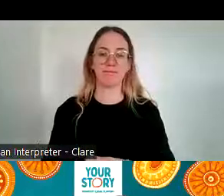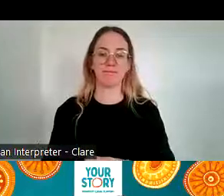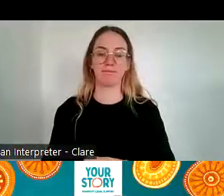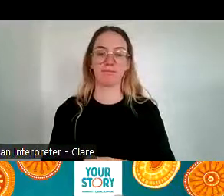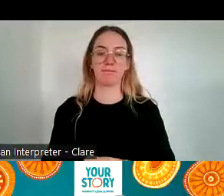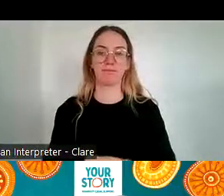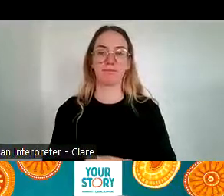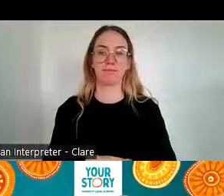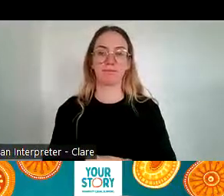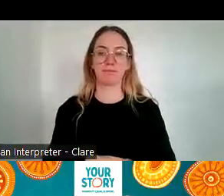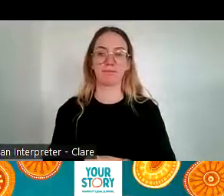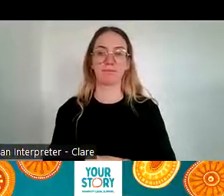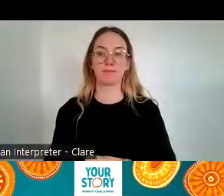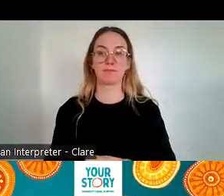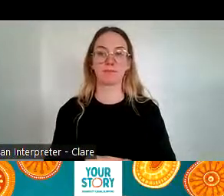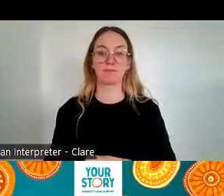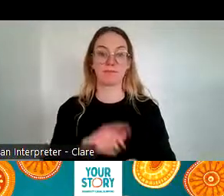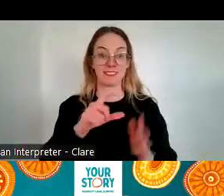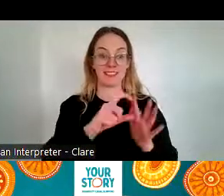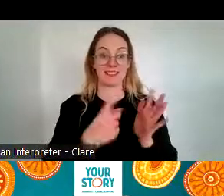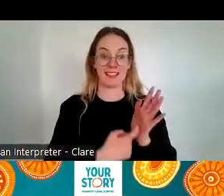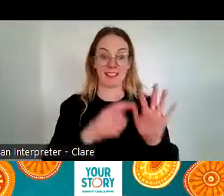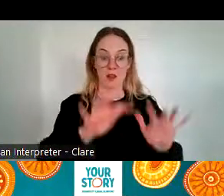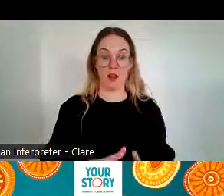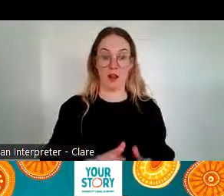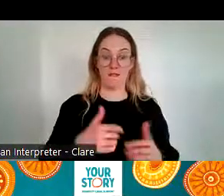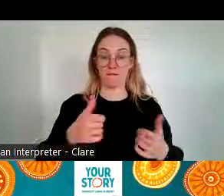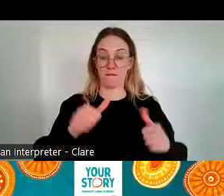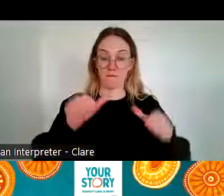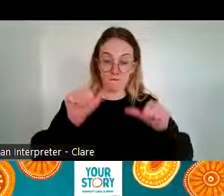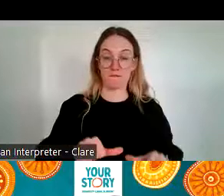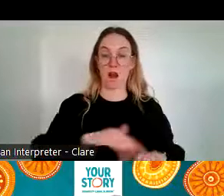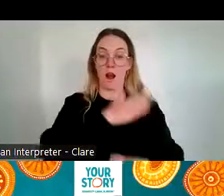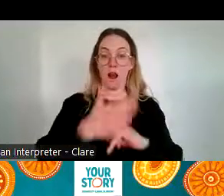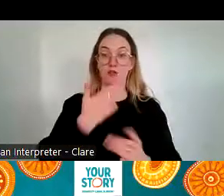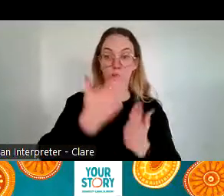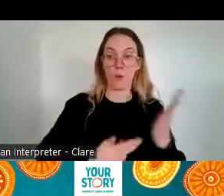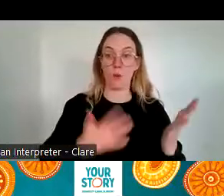It will deliver its final report by 29 September 2023.